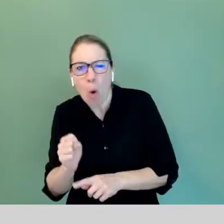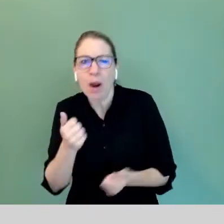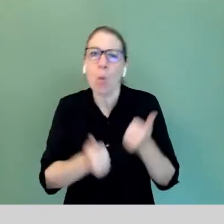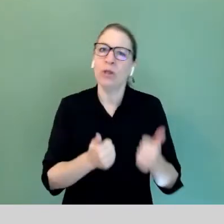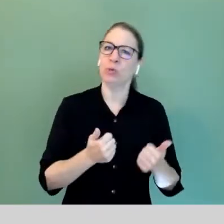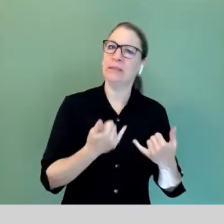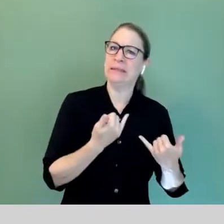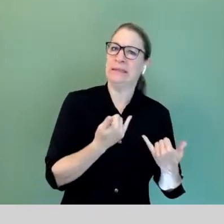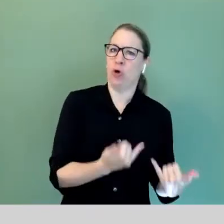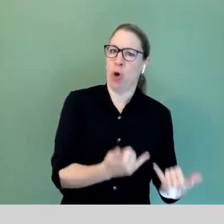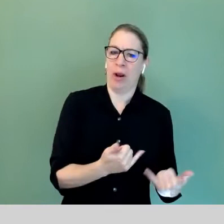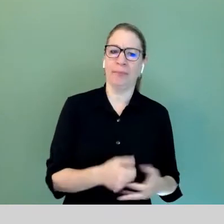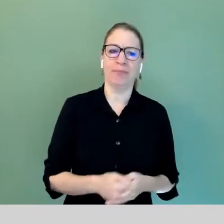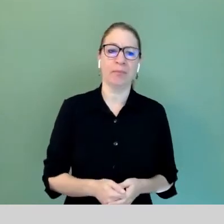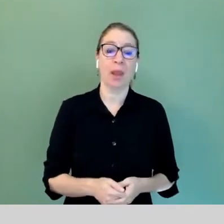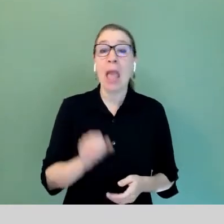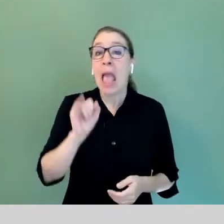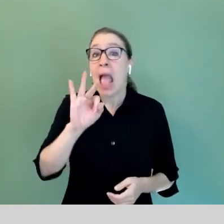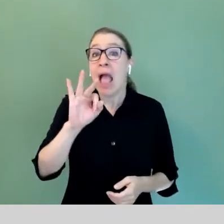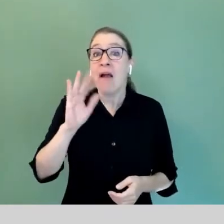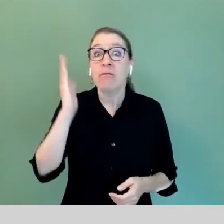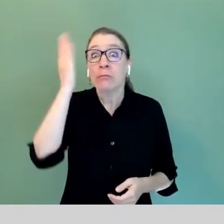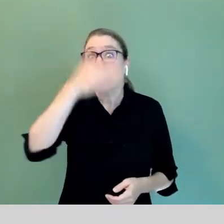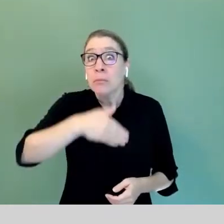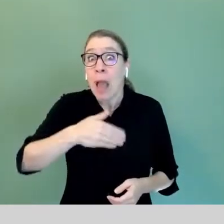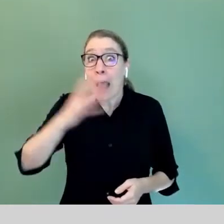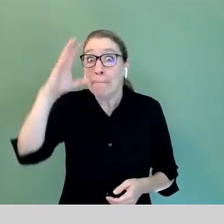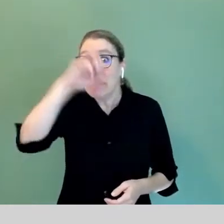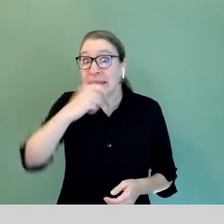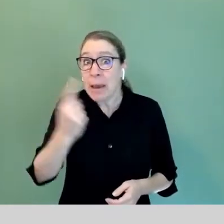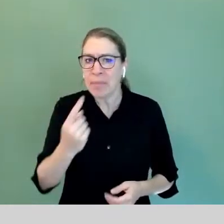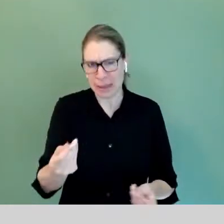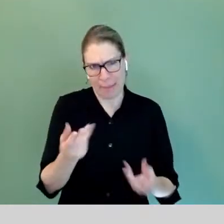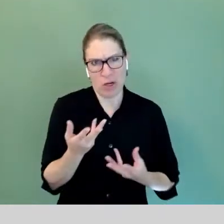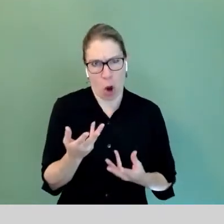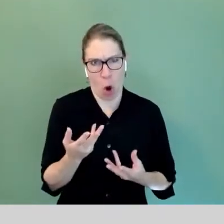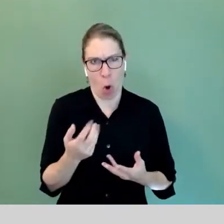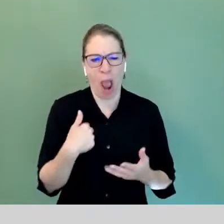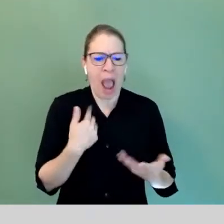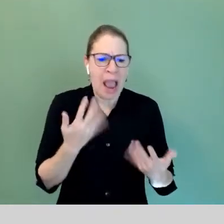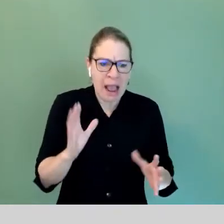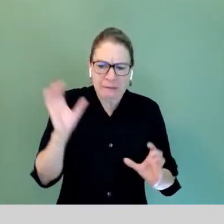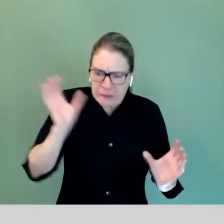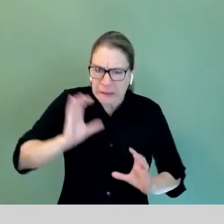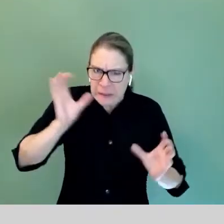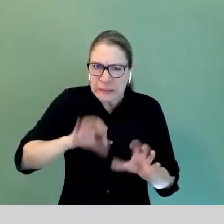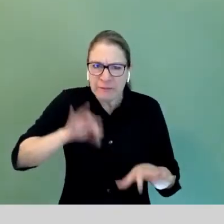Please do let me know if I've missed anything. These are only the ones I could find by very intense Googling.